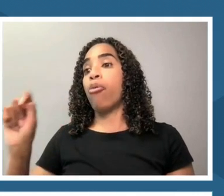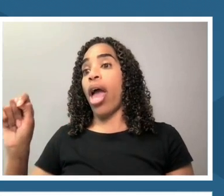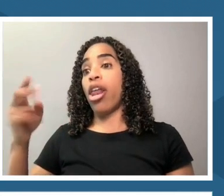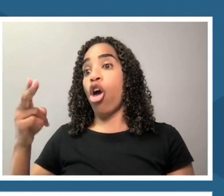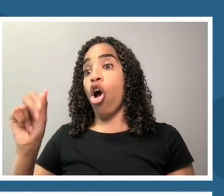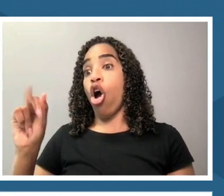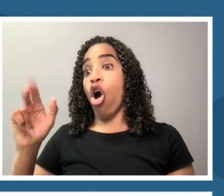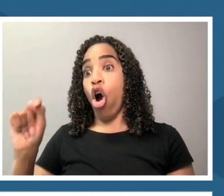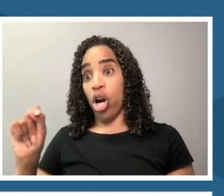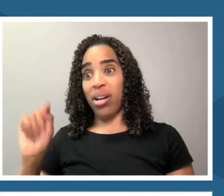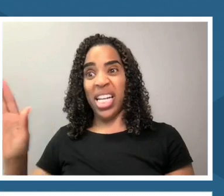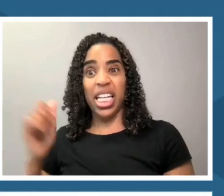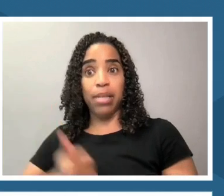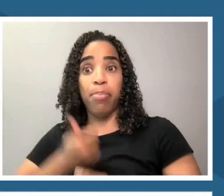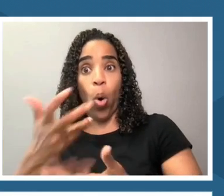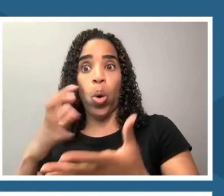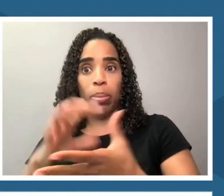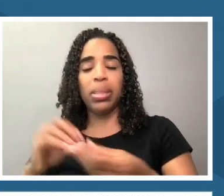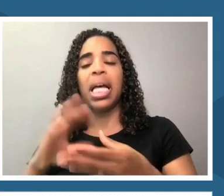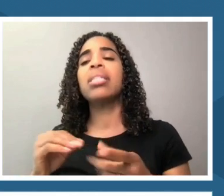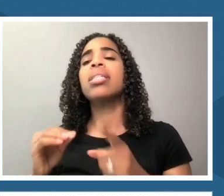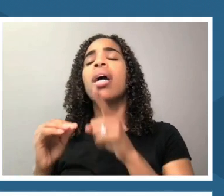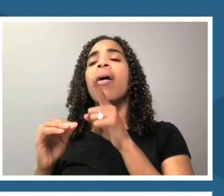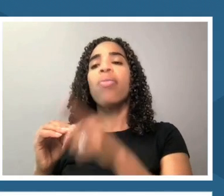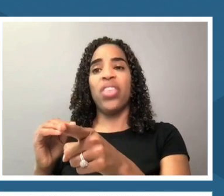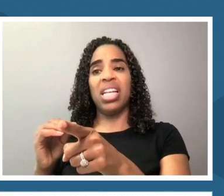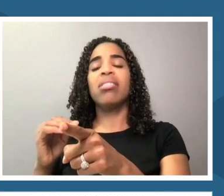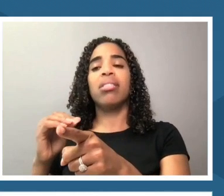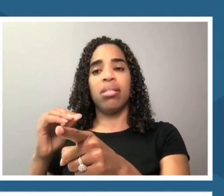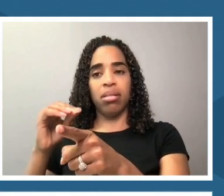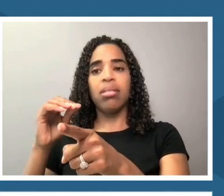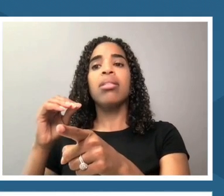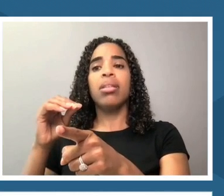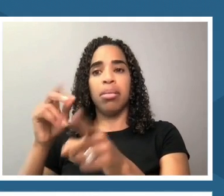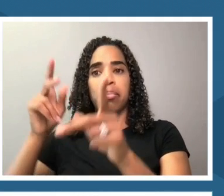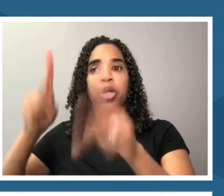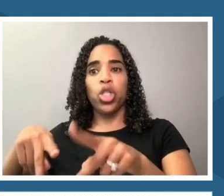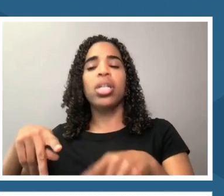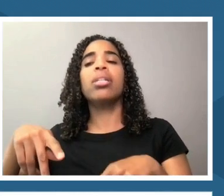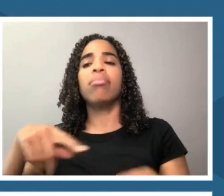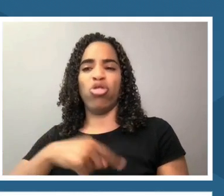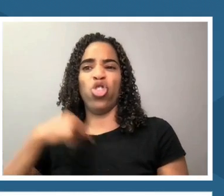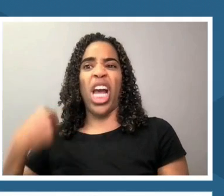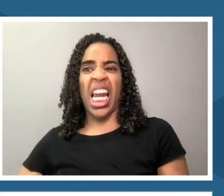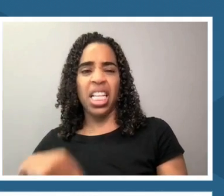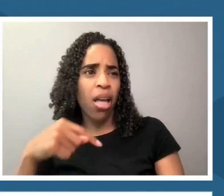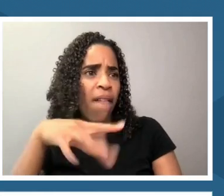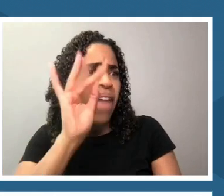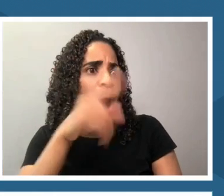off of the chinese immigrant uh sin outsmarts his white opponent who is